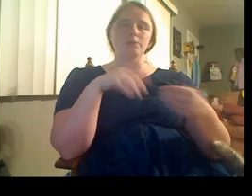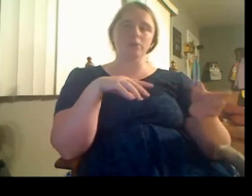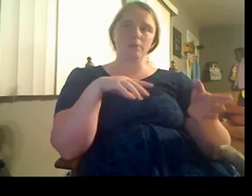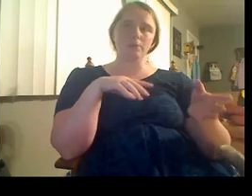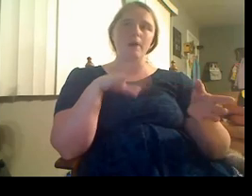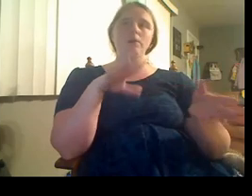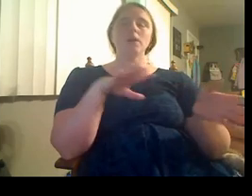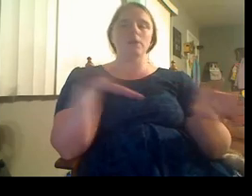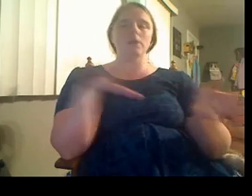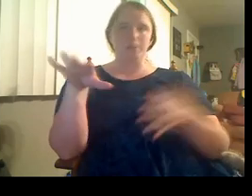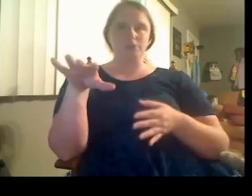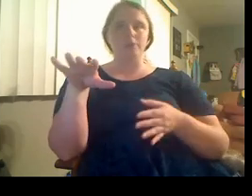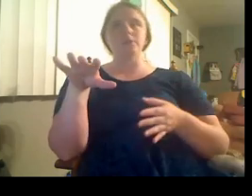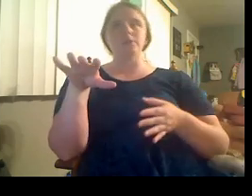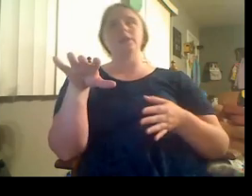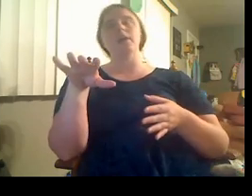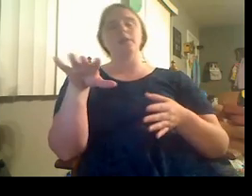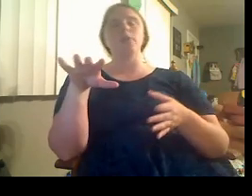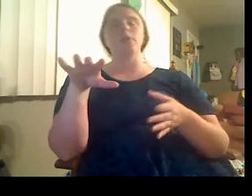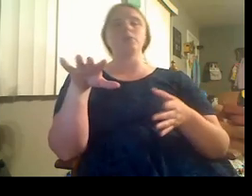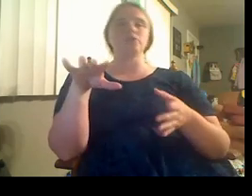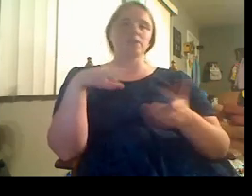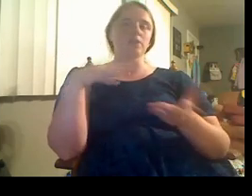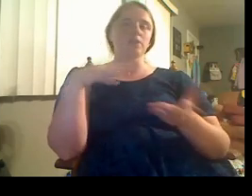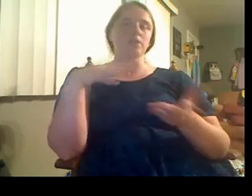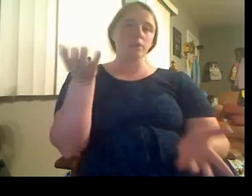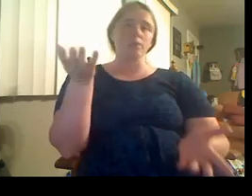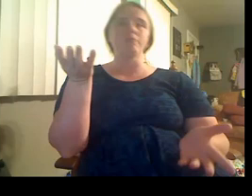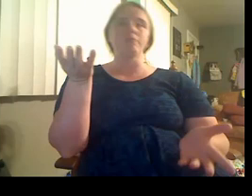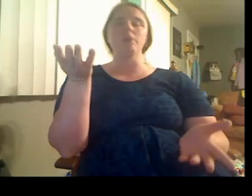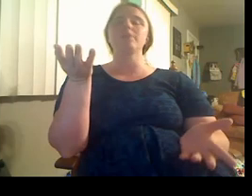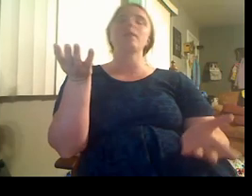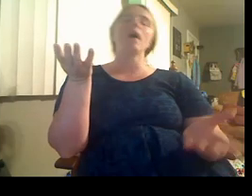what to throw out and push them out to the county, which decides what they're going to enforce.